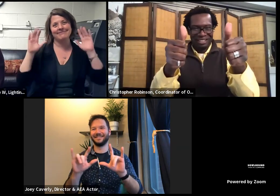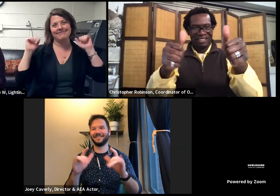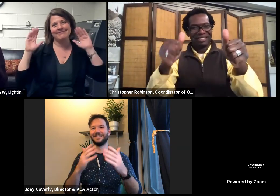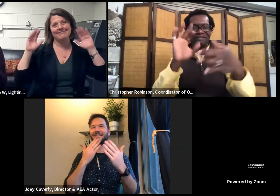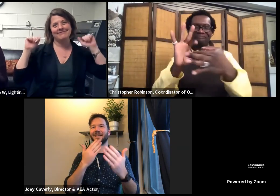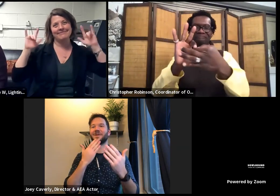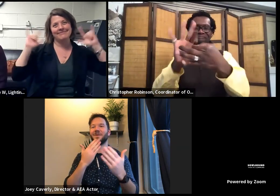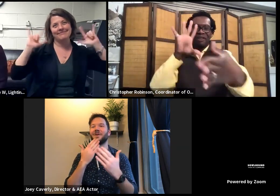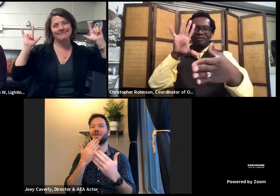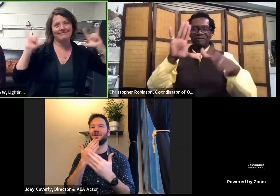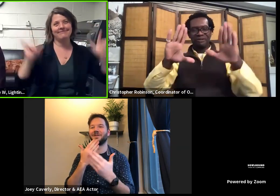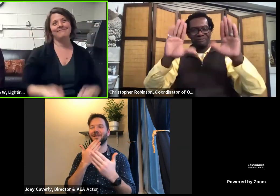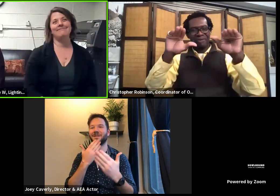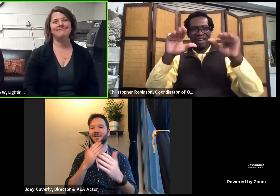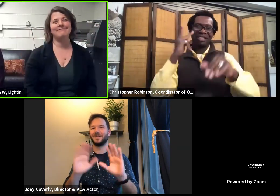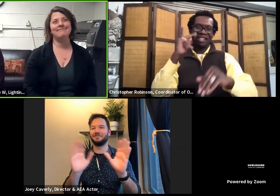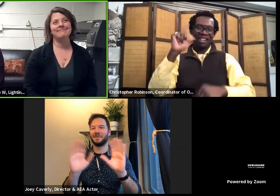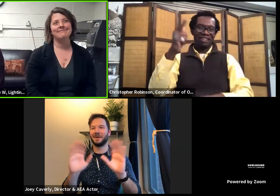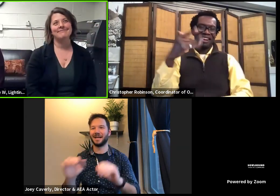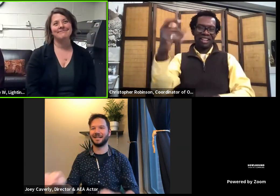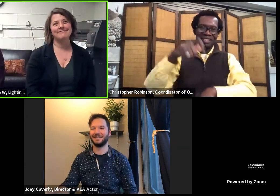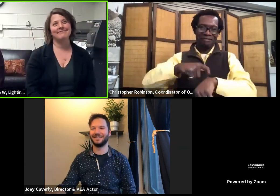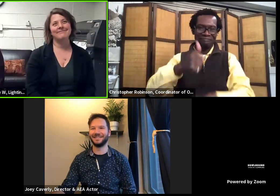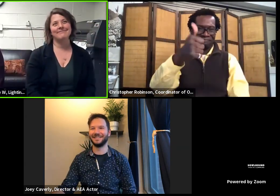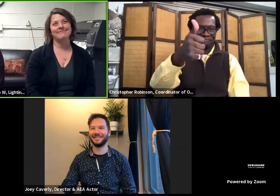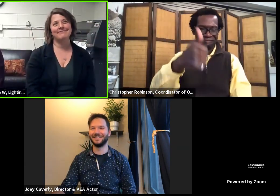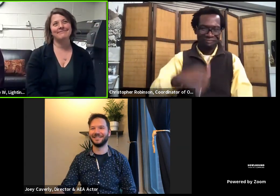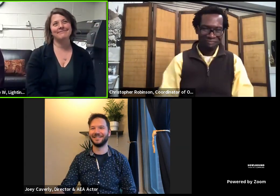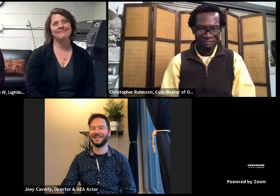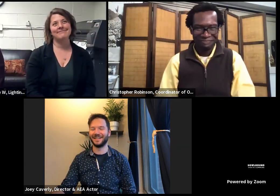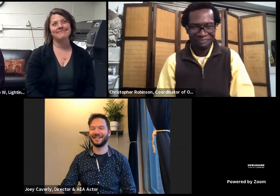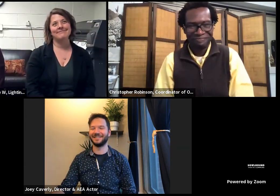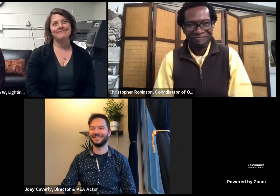Love you all, thank you, and-- Love to all of you. See you another time. Thank you.